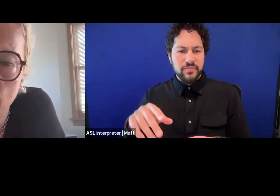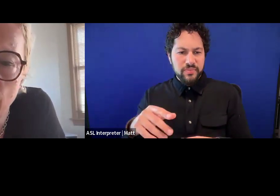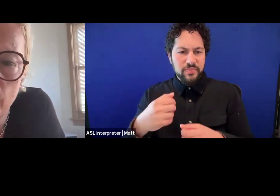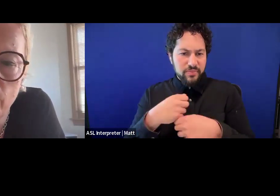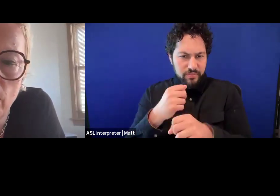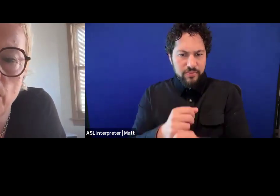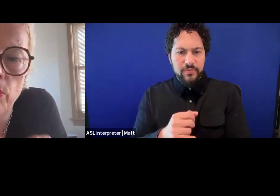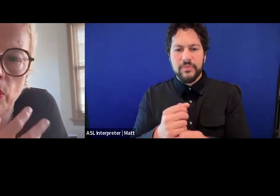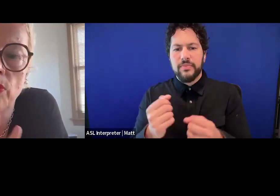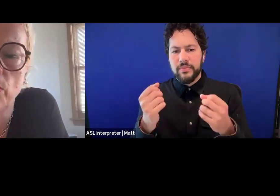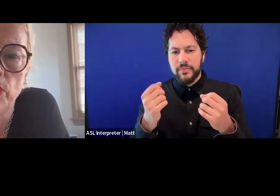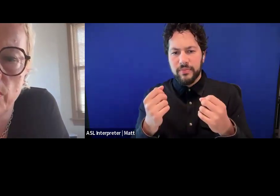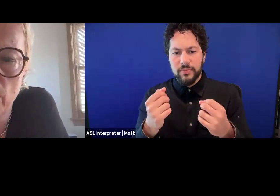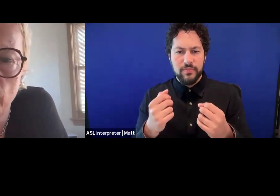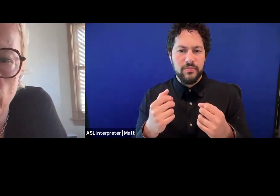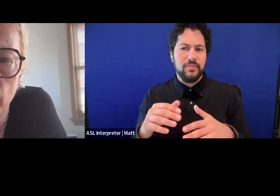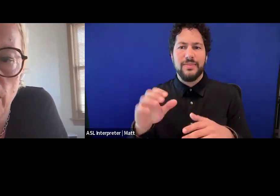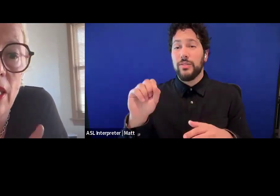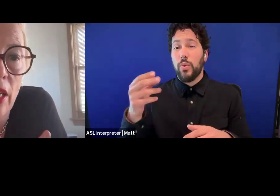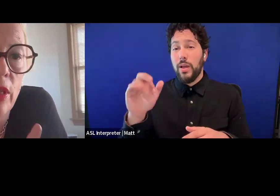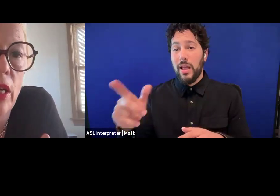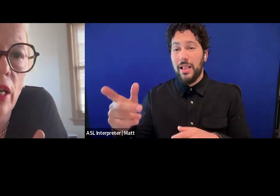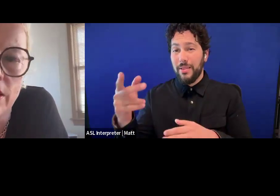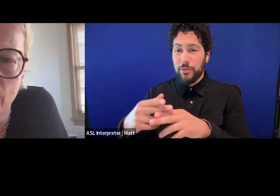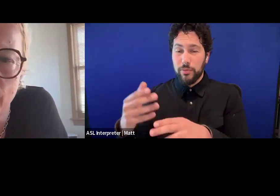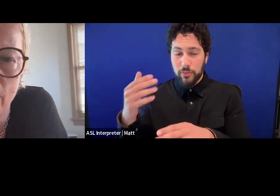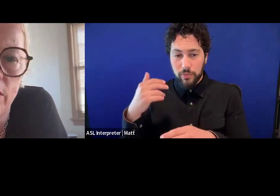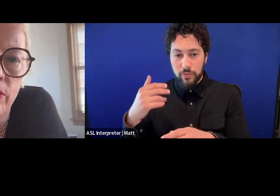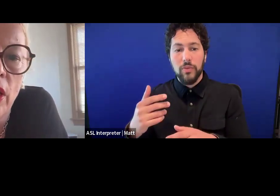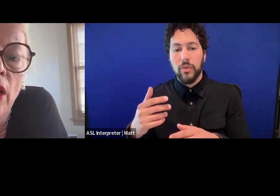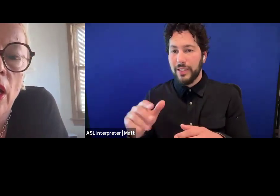As Sahil really beautifully pointed out earlier, including clogs itself.